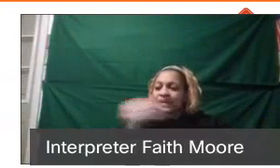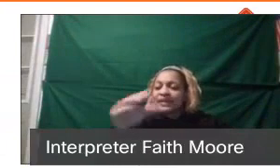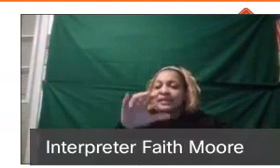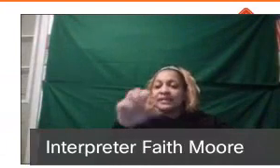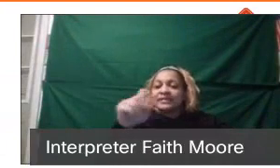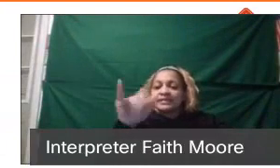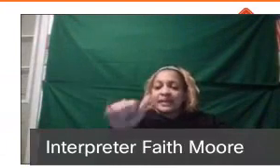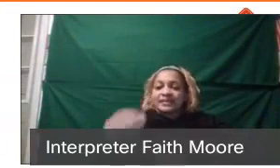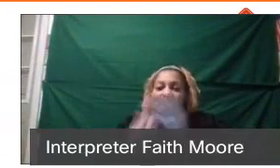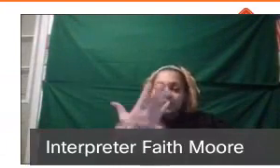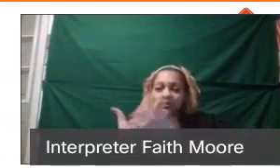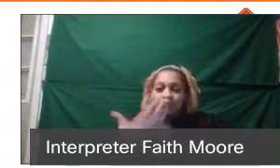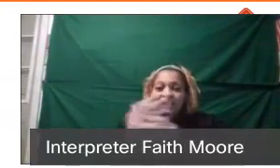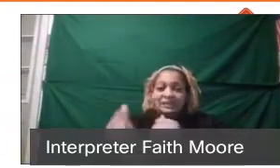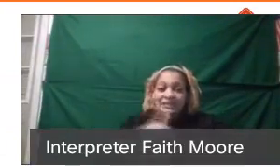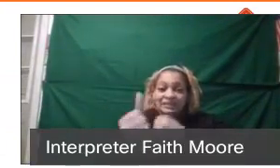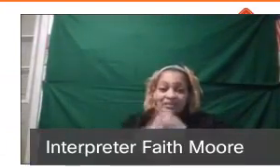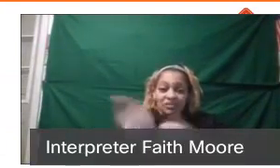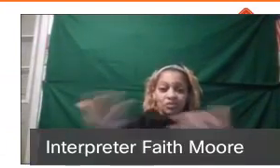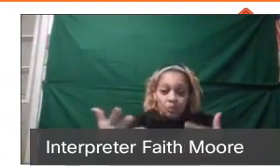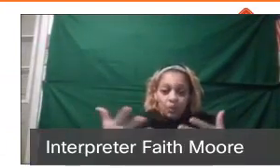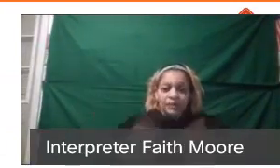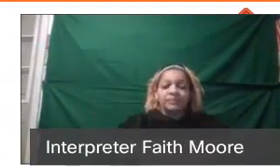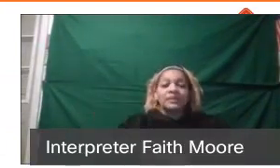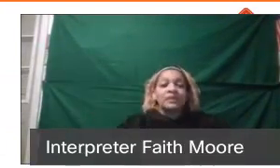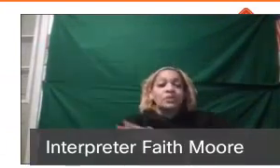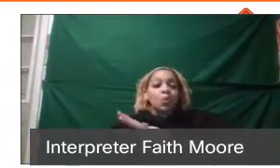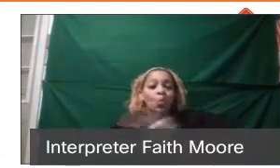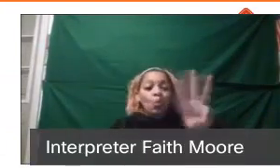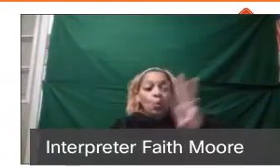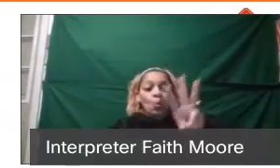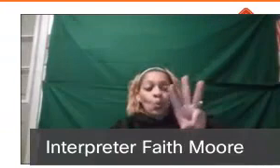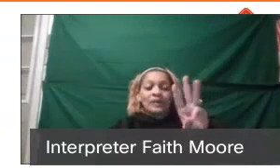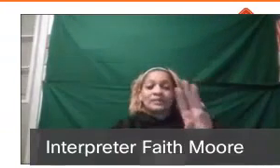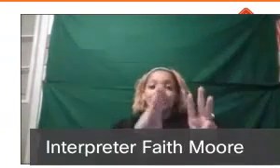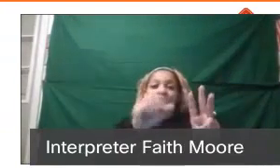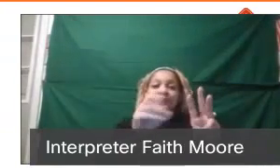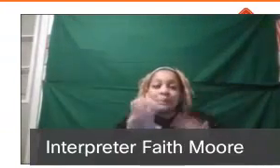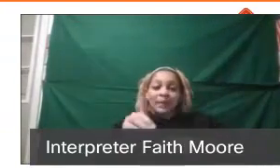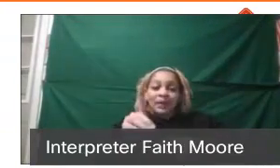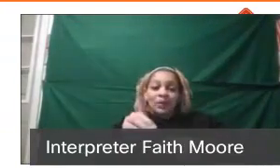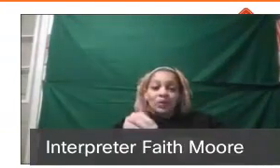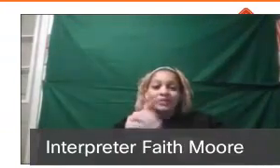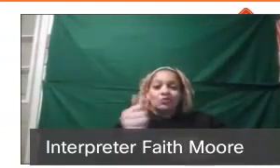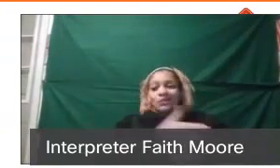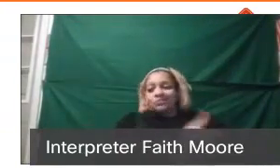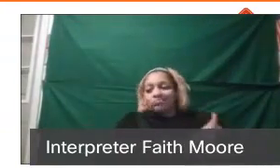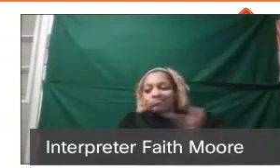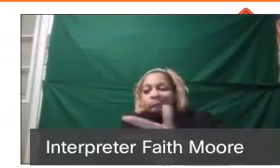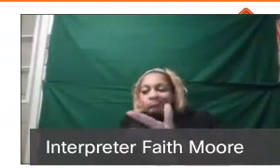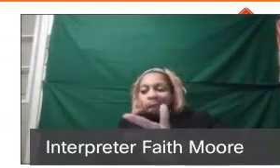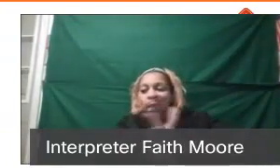So dangerous are westbound aspen car is trying to turn south on the road and it backs up because there's no.